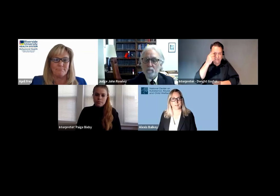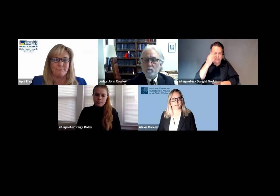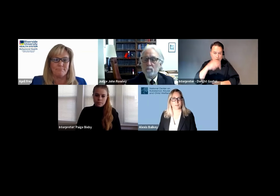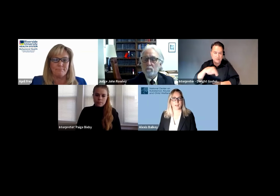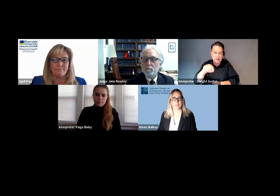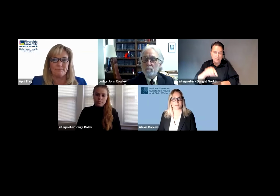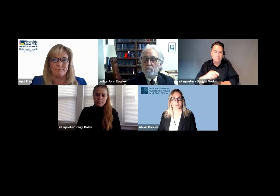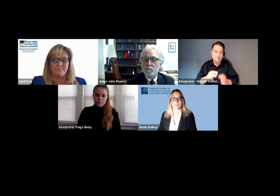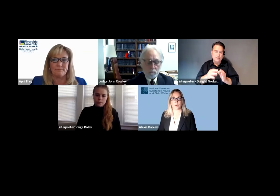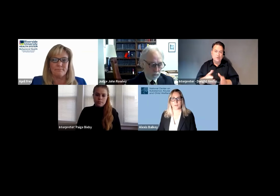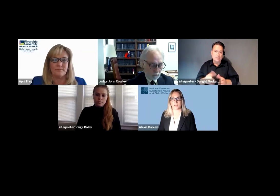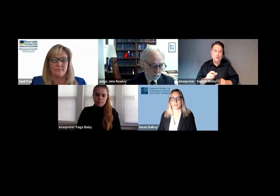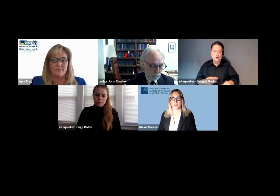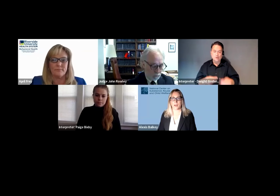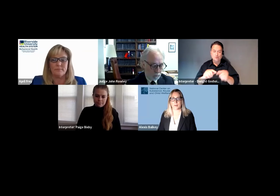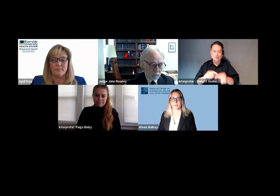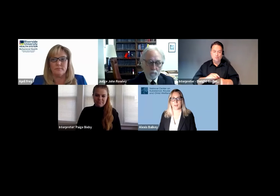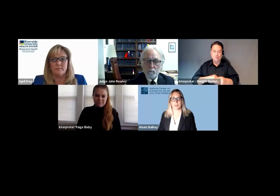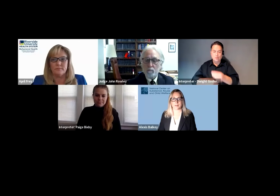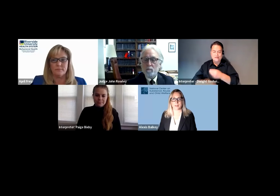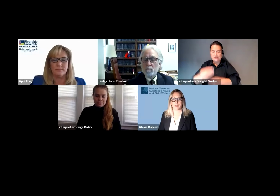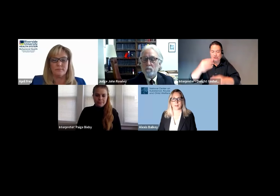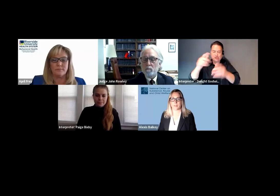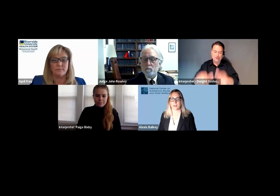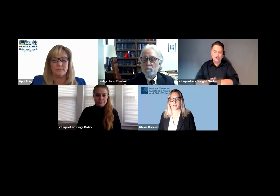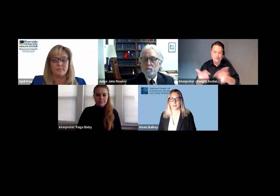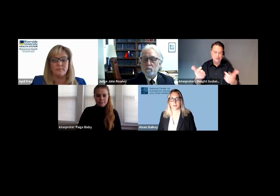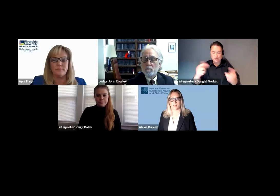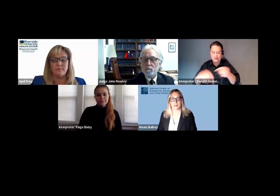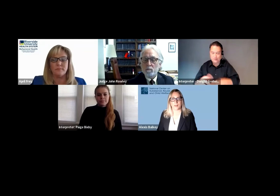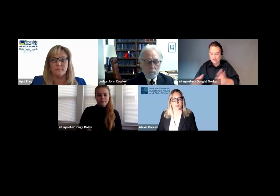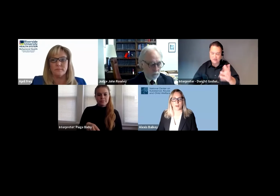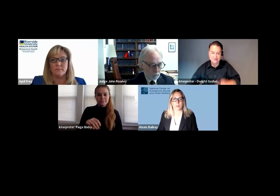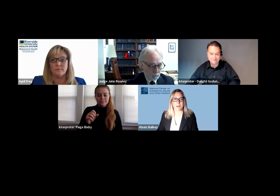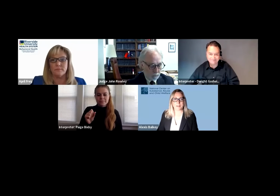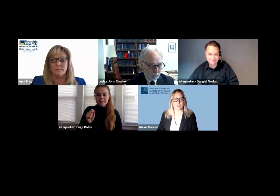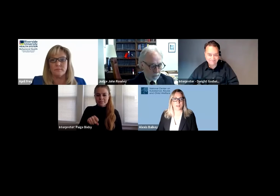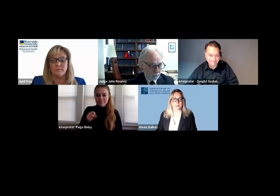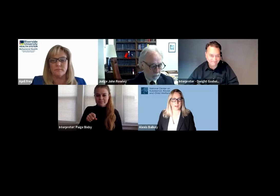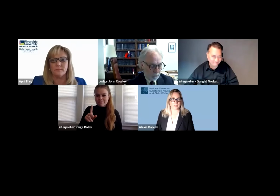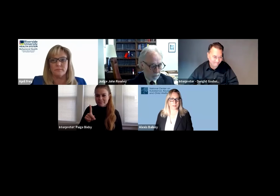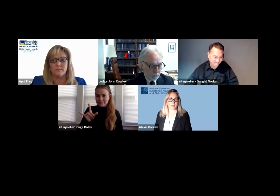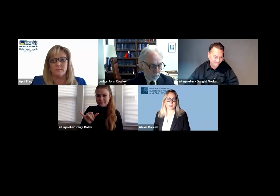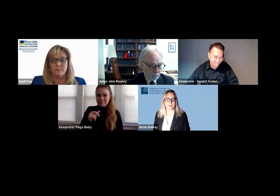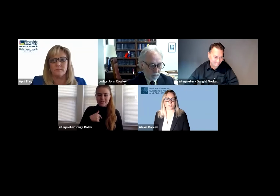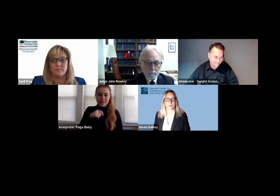That's great, and that's just so key. And I love the messaging that making sure